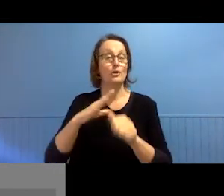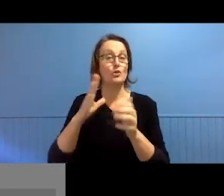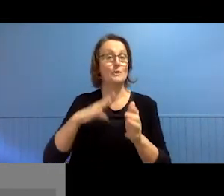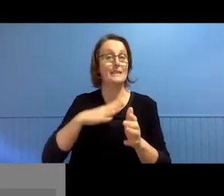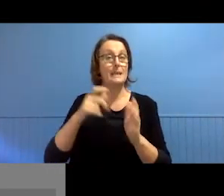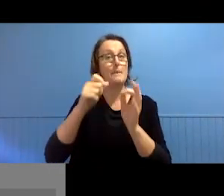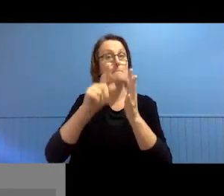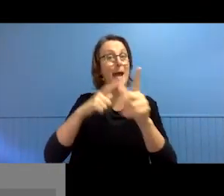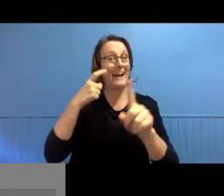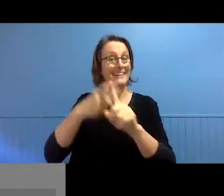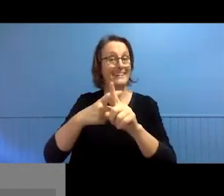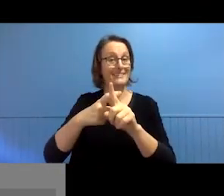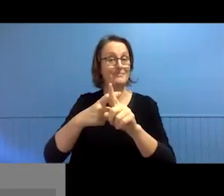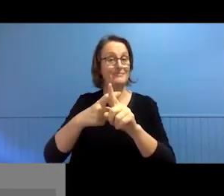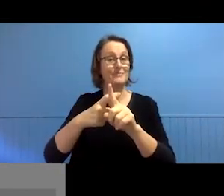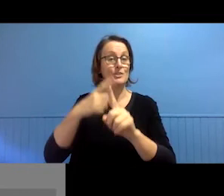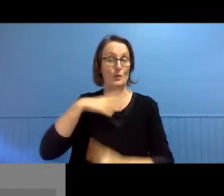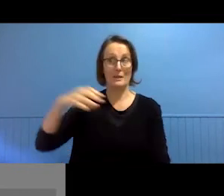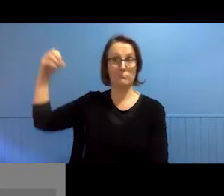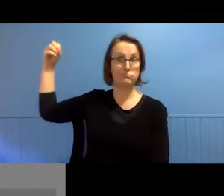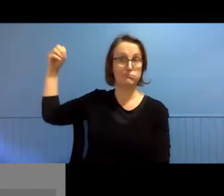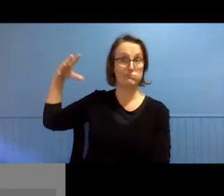light again needs to be duller again, so let's say this - if you're